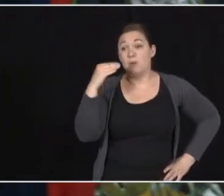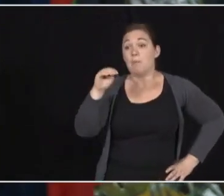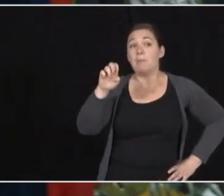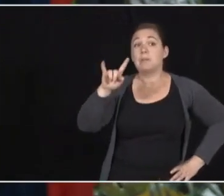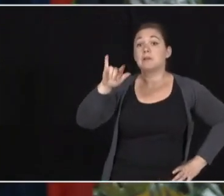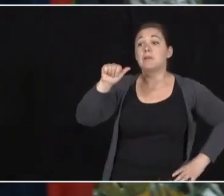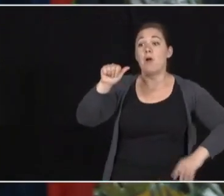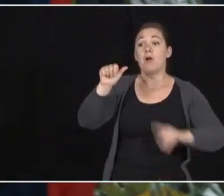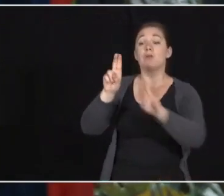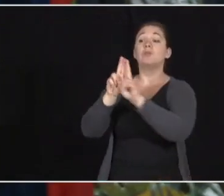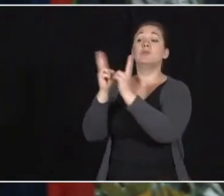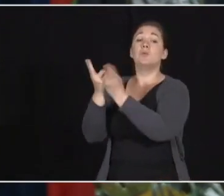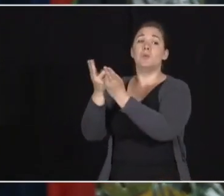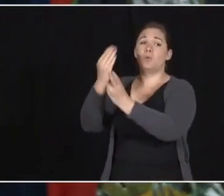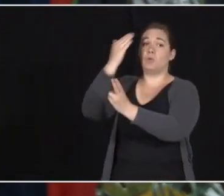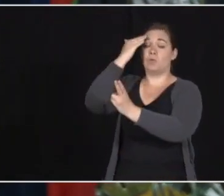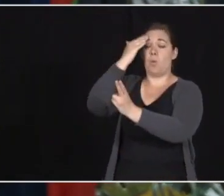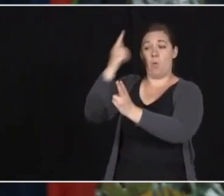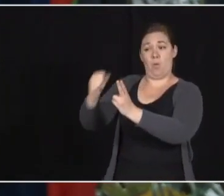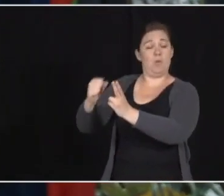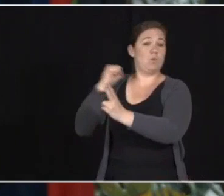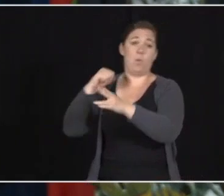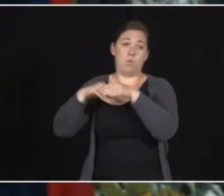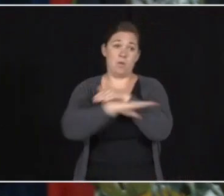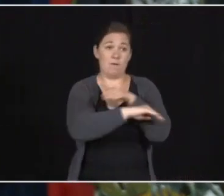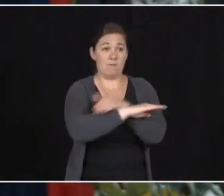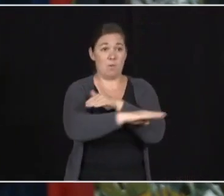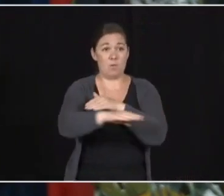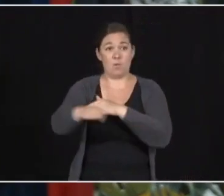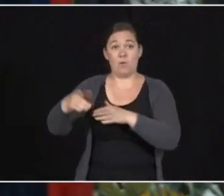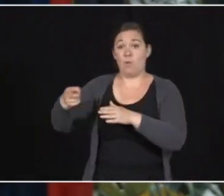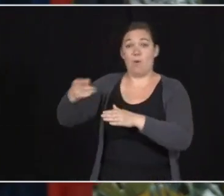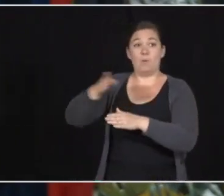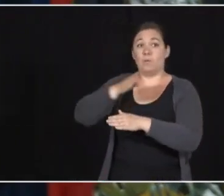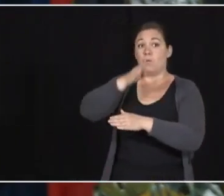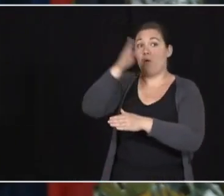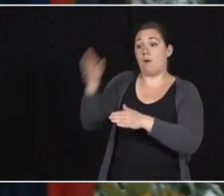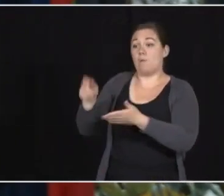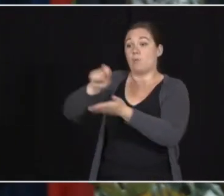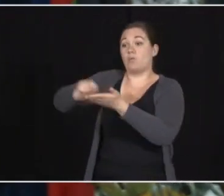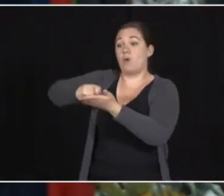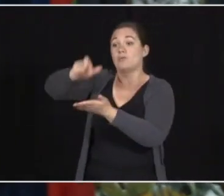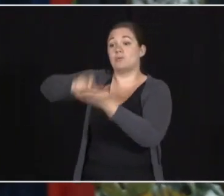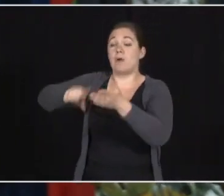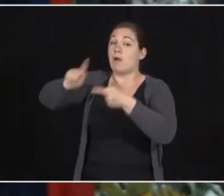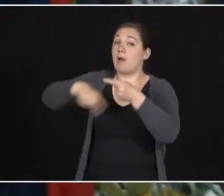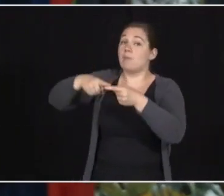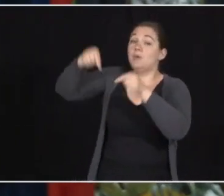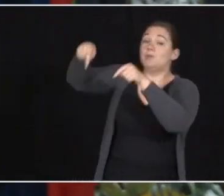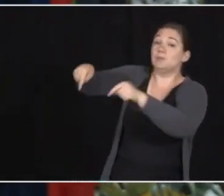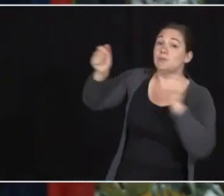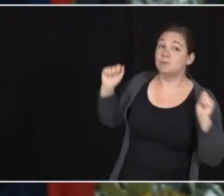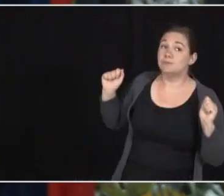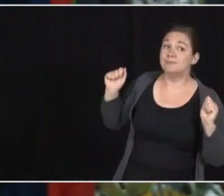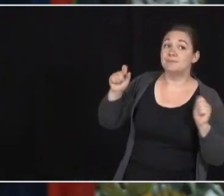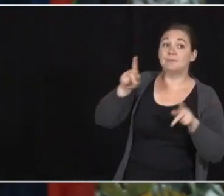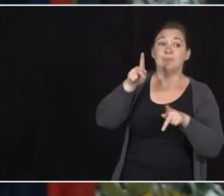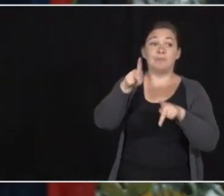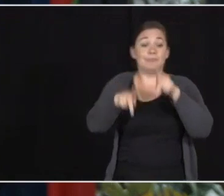the media knew that the unions weren't going in. I don't know why they weren't reporting it. People were leaving their post. And I understand. I get it.